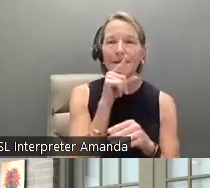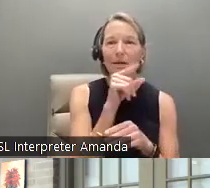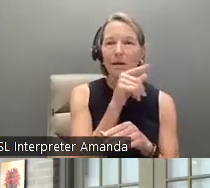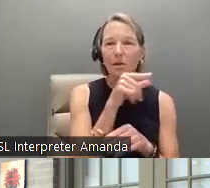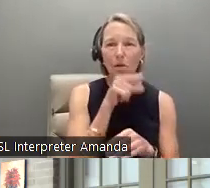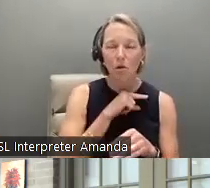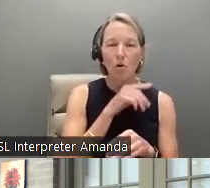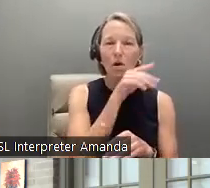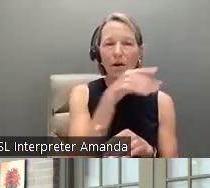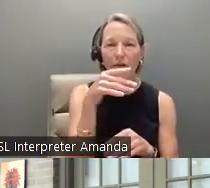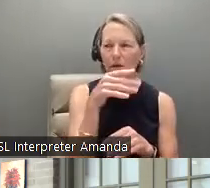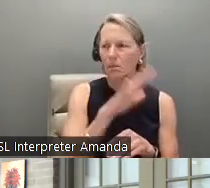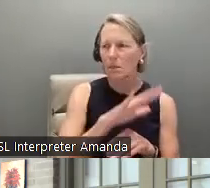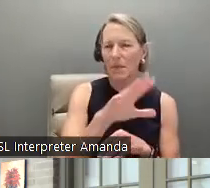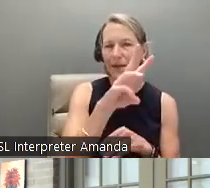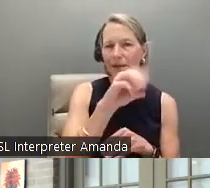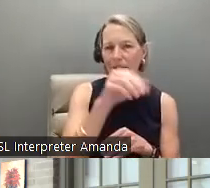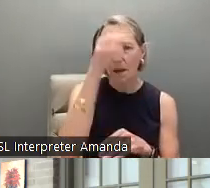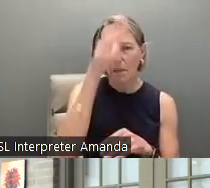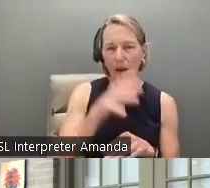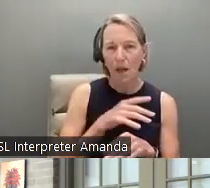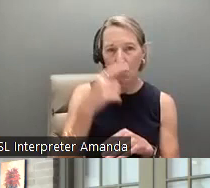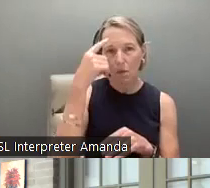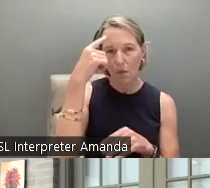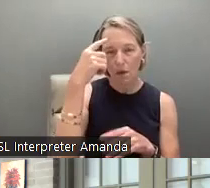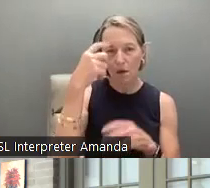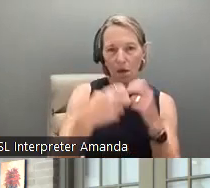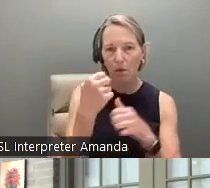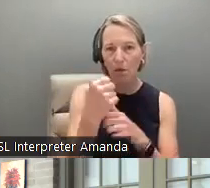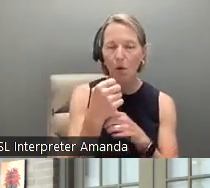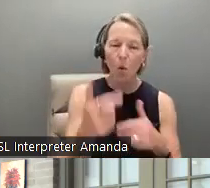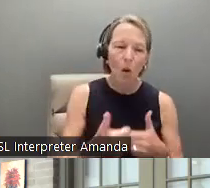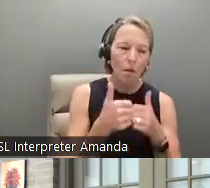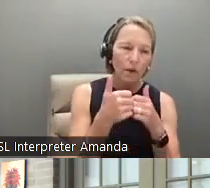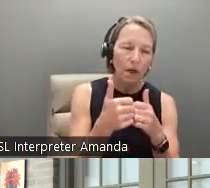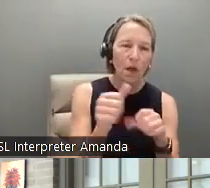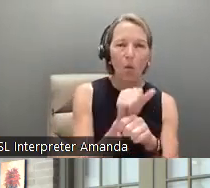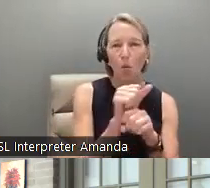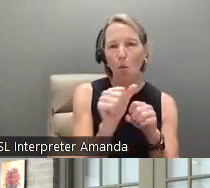many as 60 men with intellectual disabilities who were living together, working, traveling